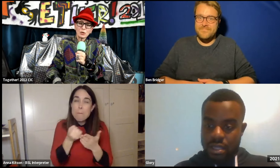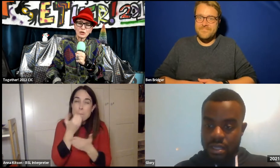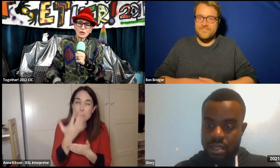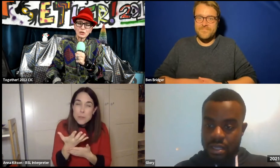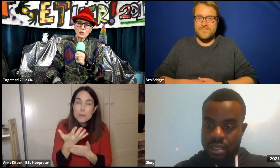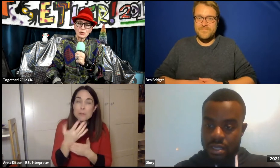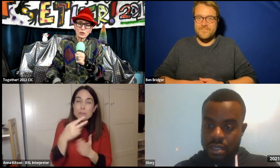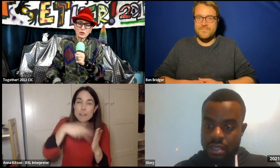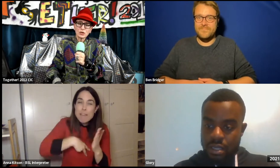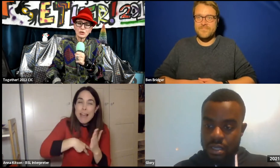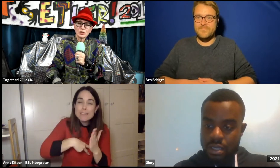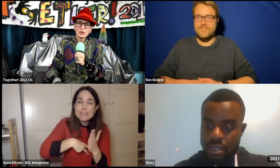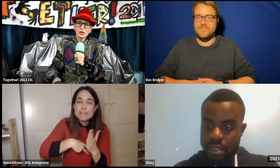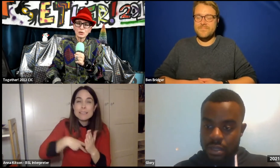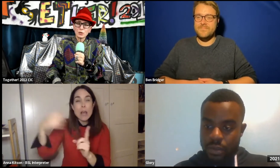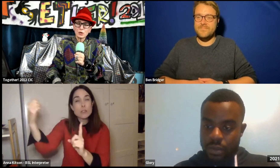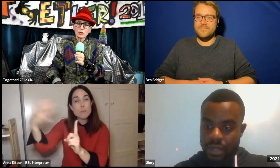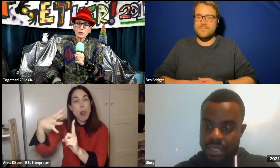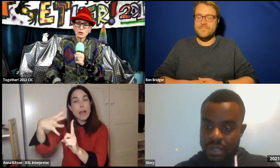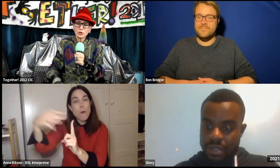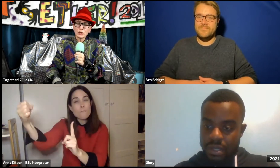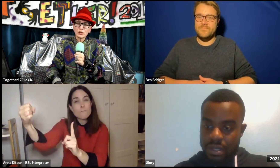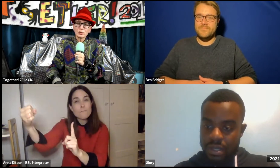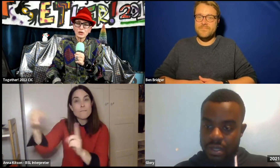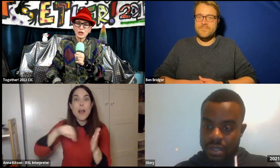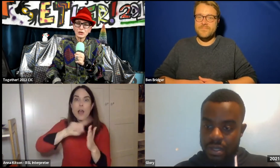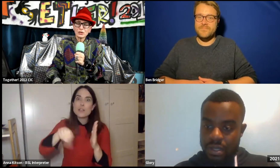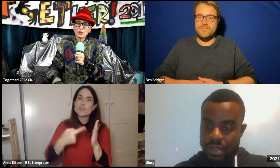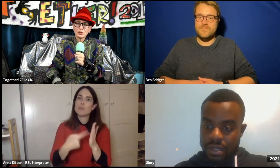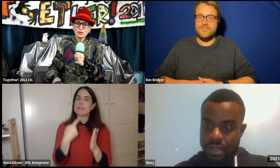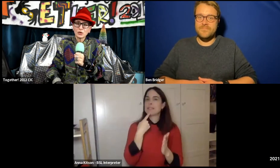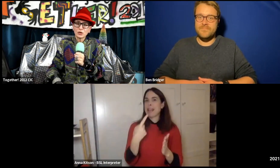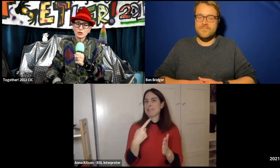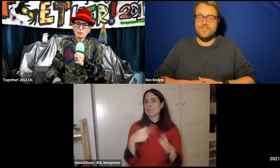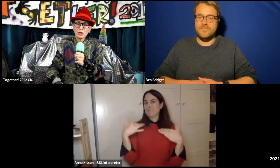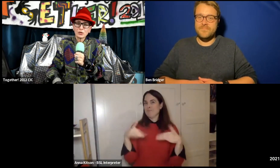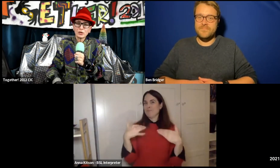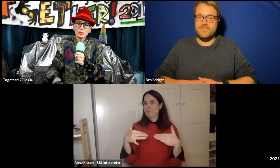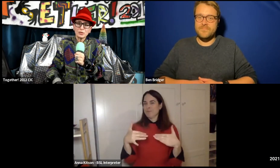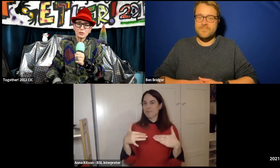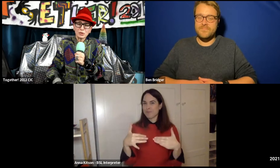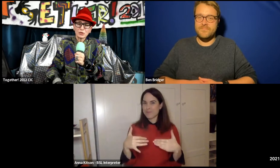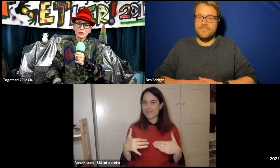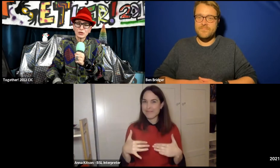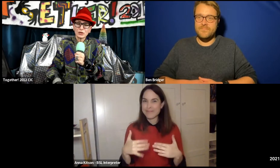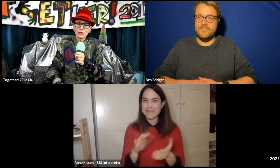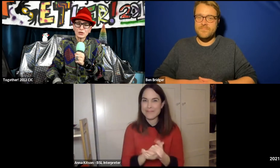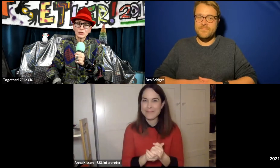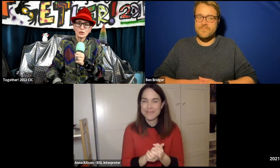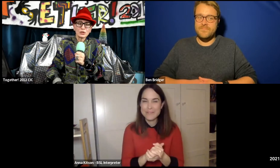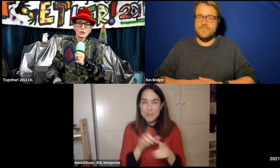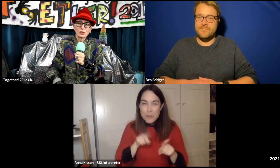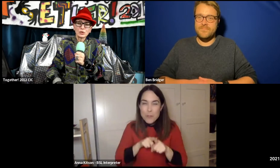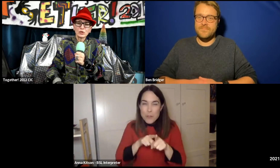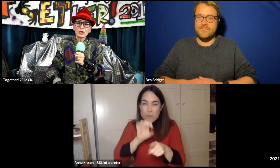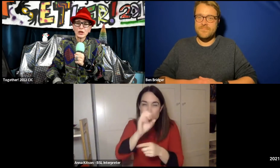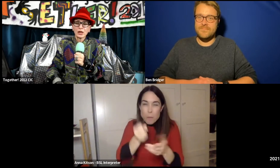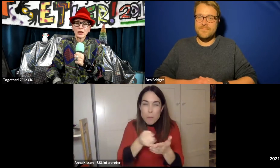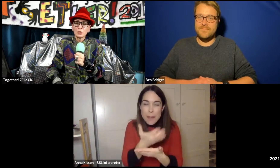take the spotlight off, well done, you followed your poems, Margaret says, nice glory.